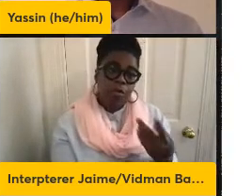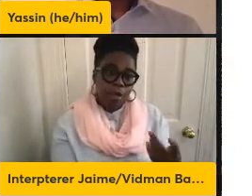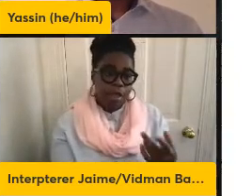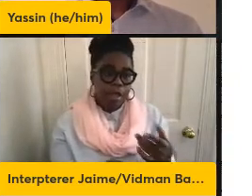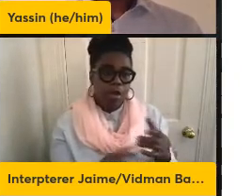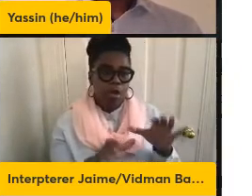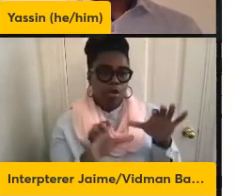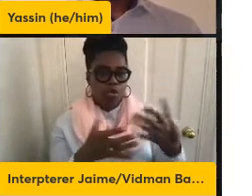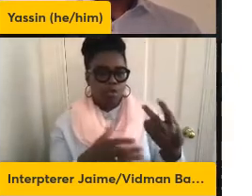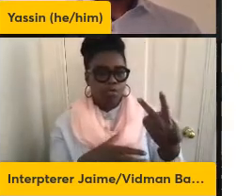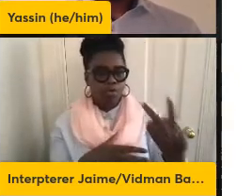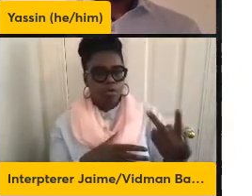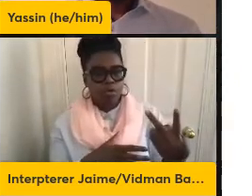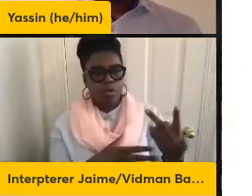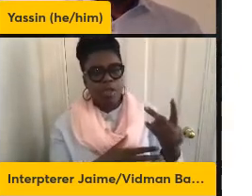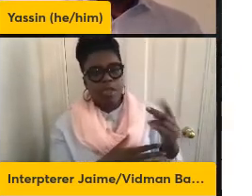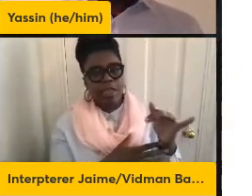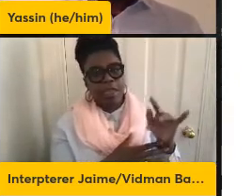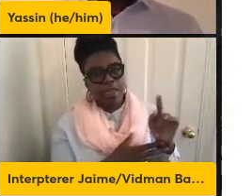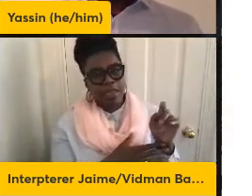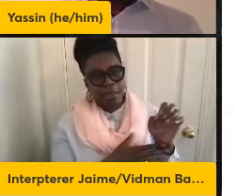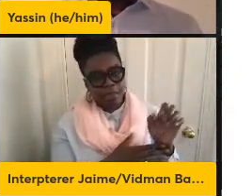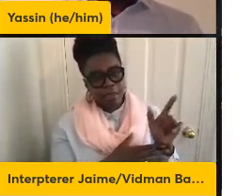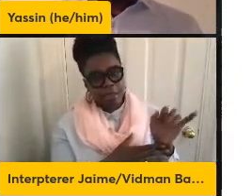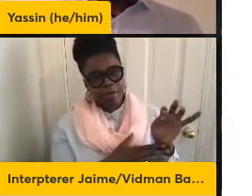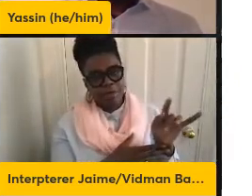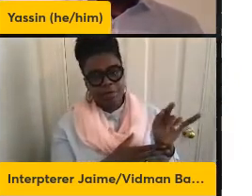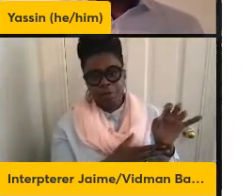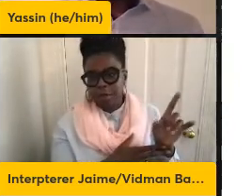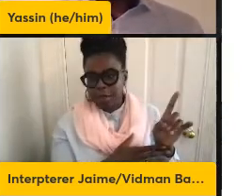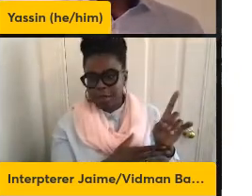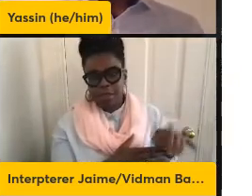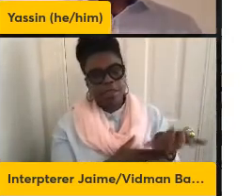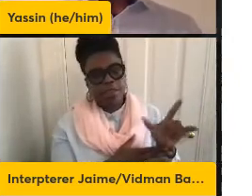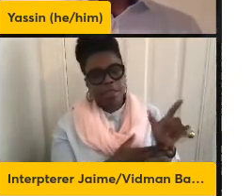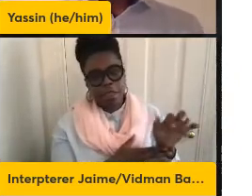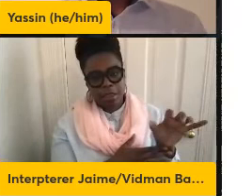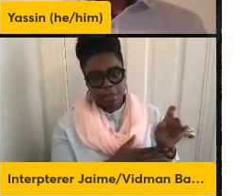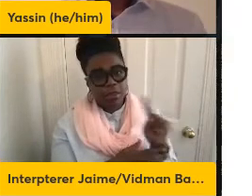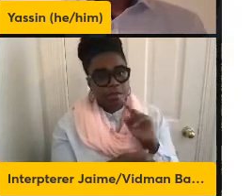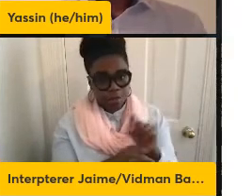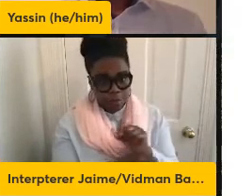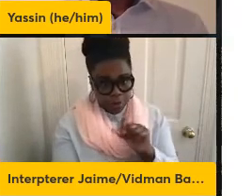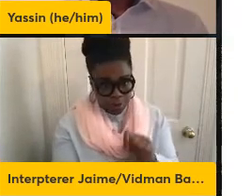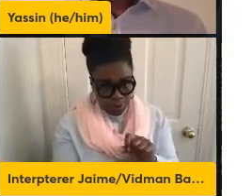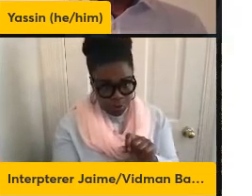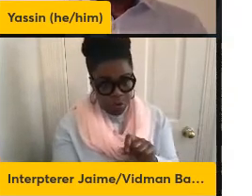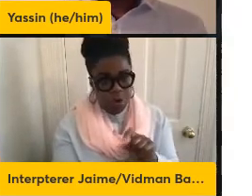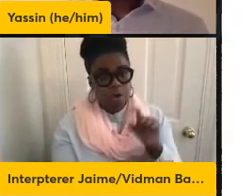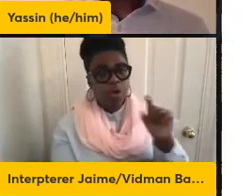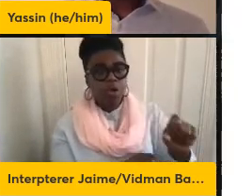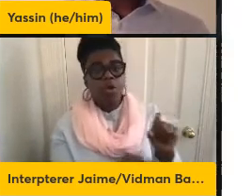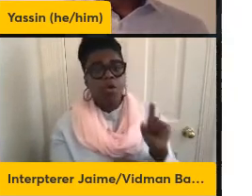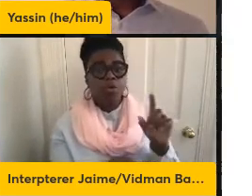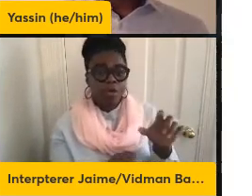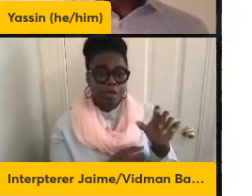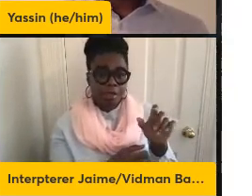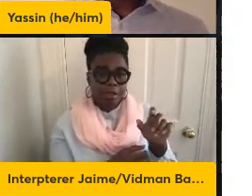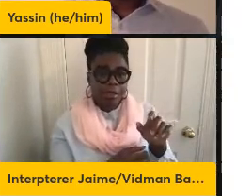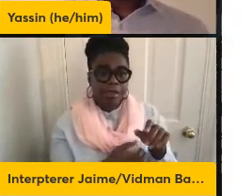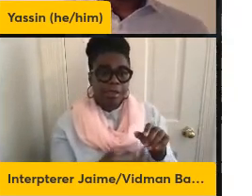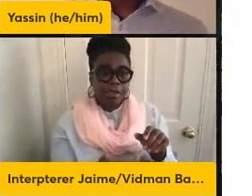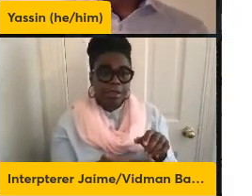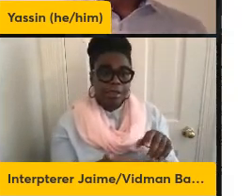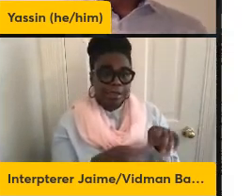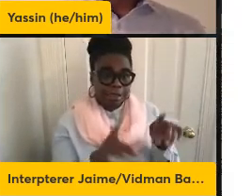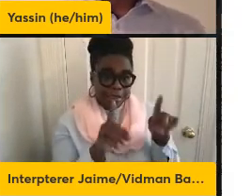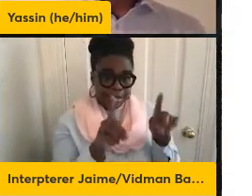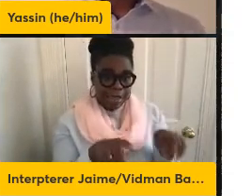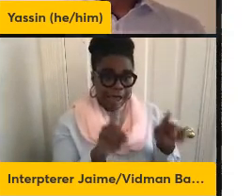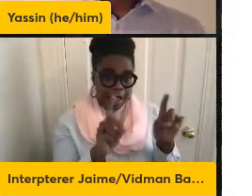two innate lymphoid cells, to to be absolutely sure of that. We stained for transcription factors, which are known to mark the